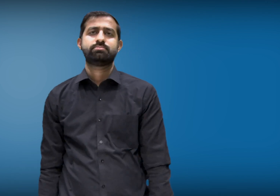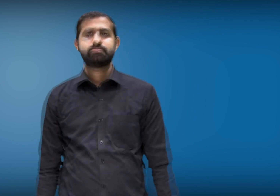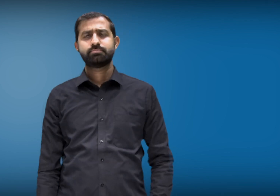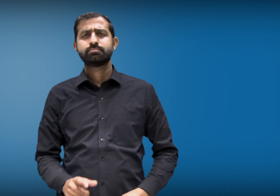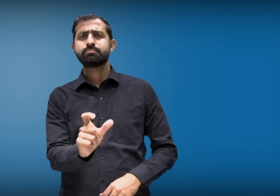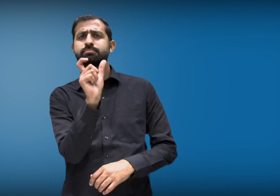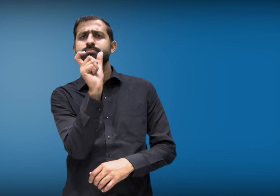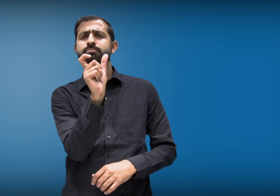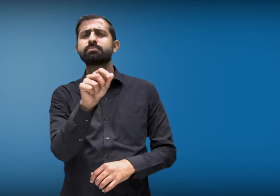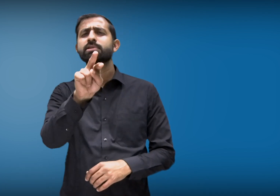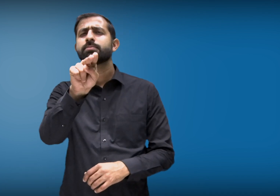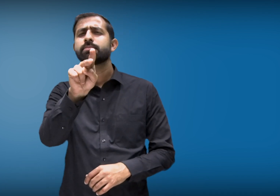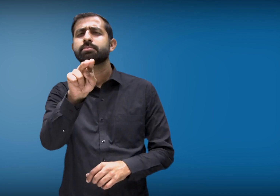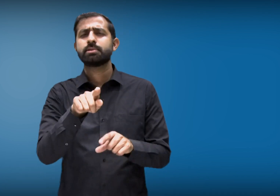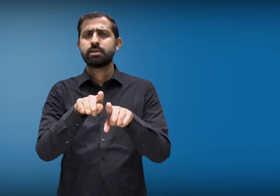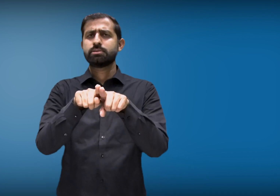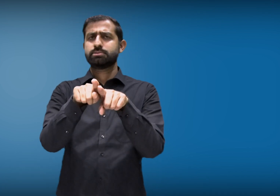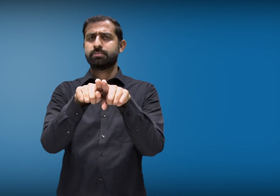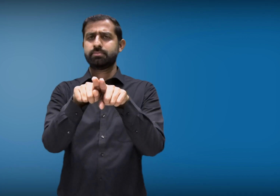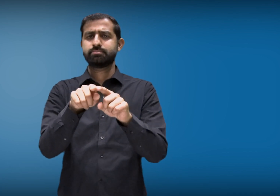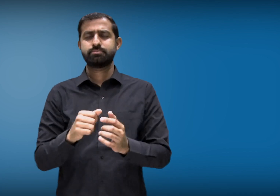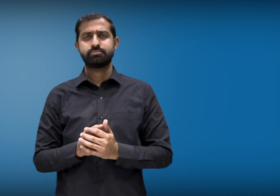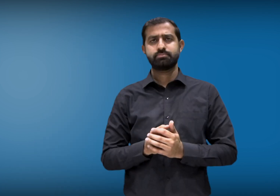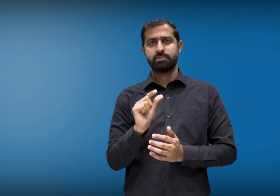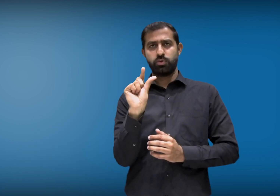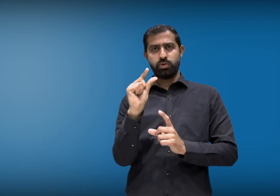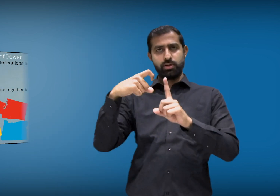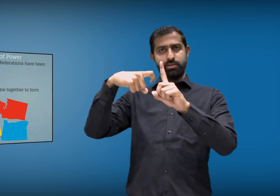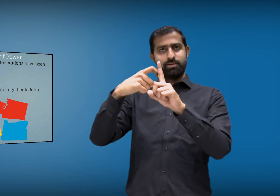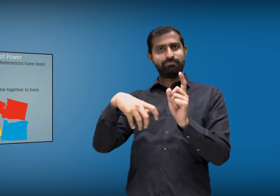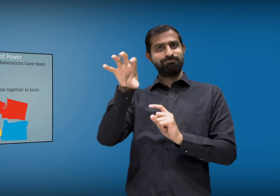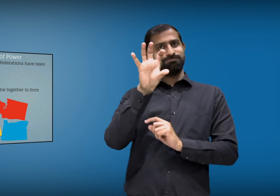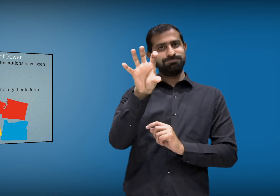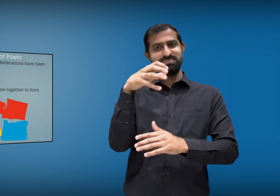infrastructure development. Coming Together